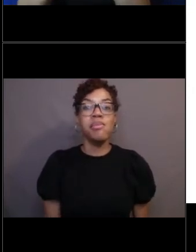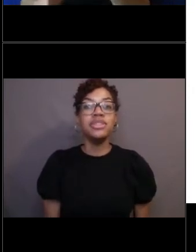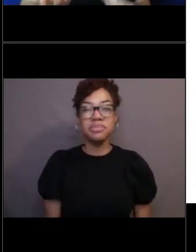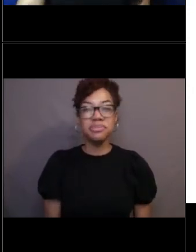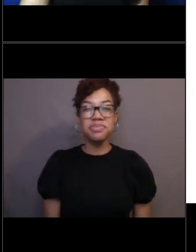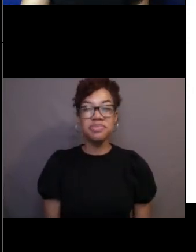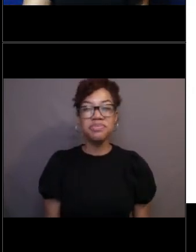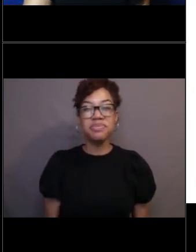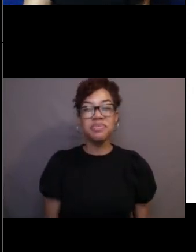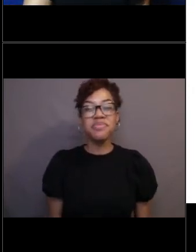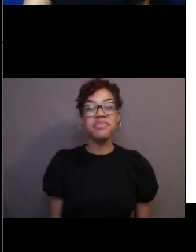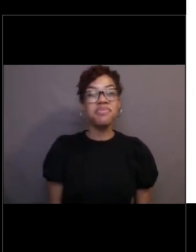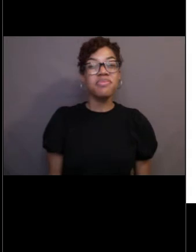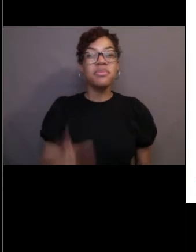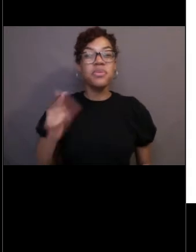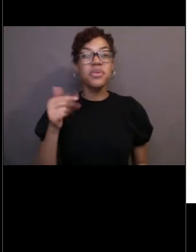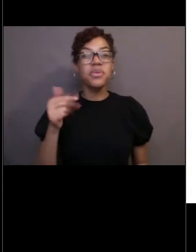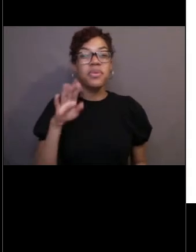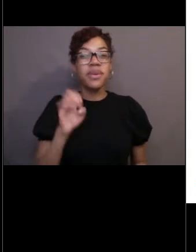[Grace] Great, thank you, very comprehensive answer.